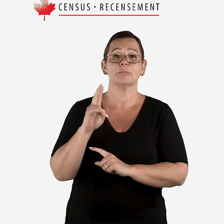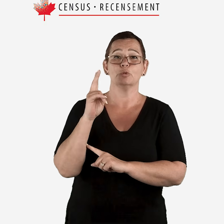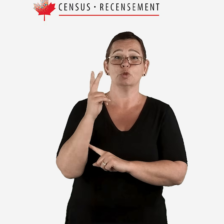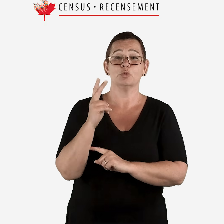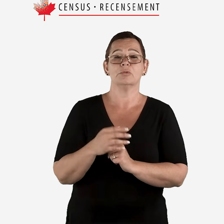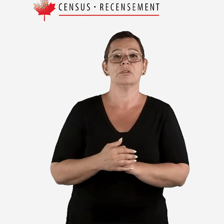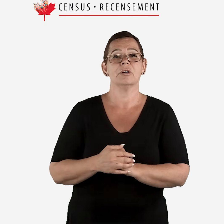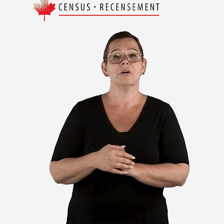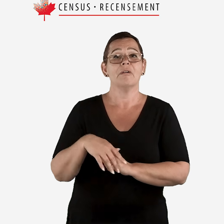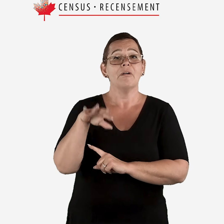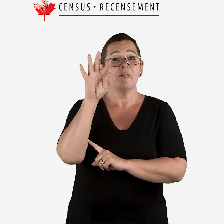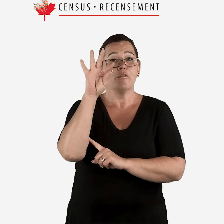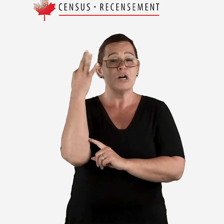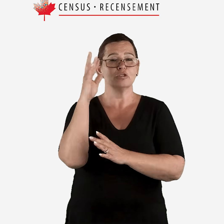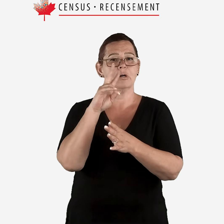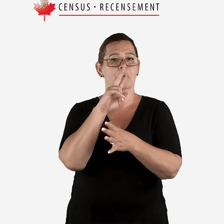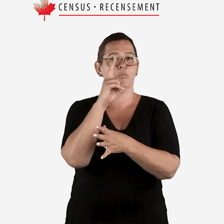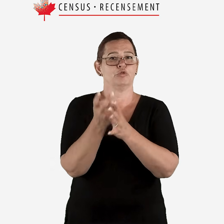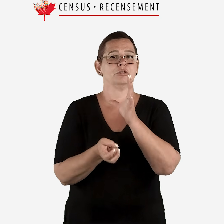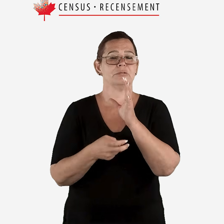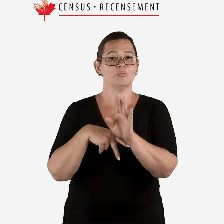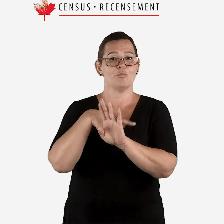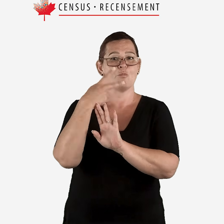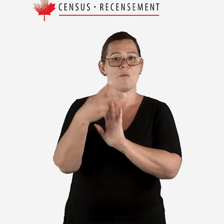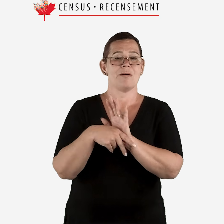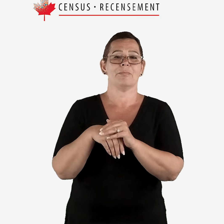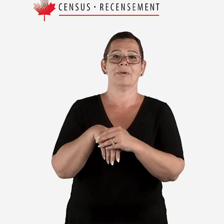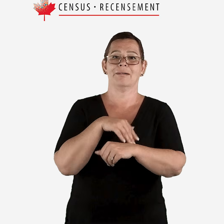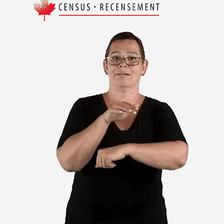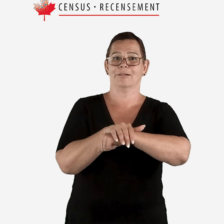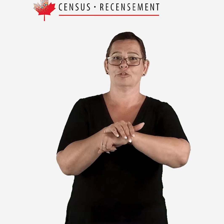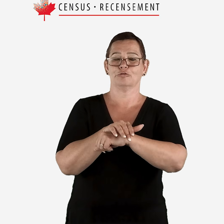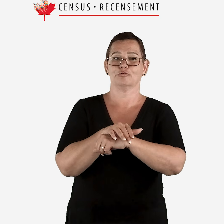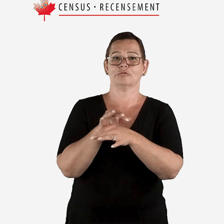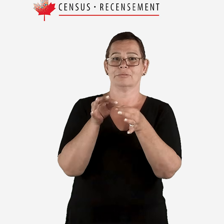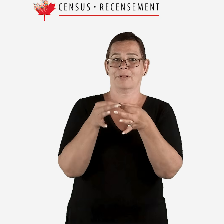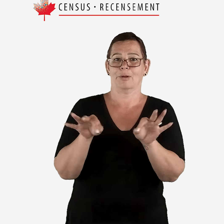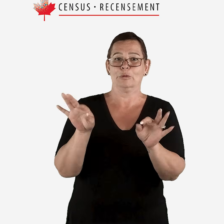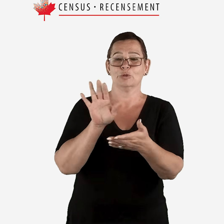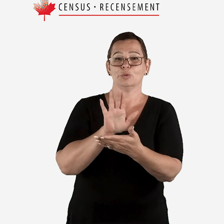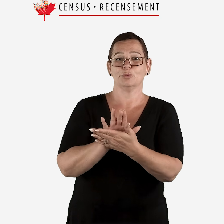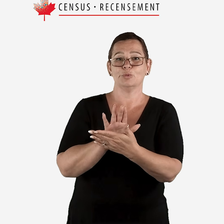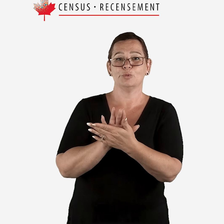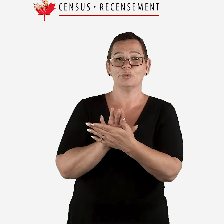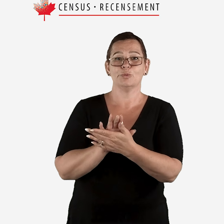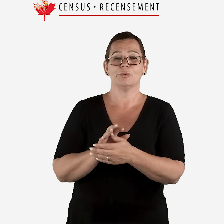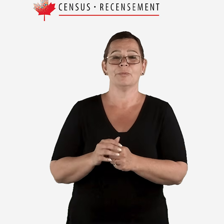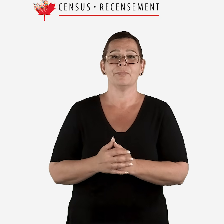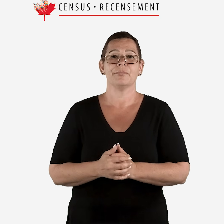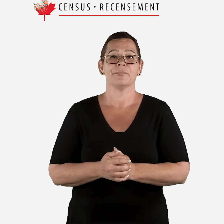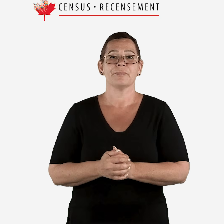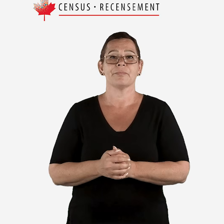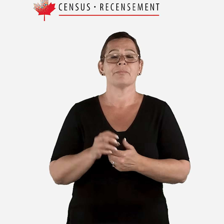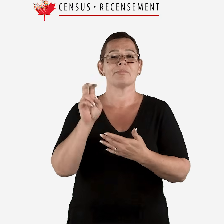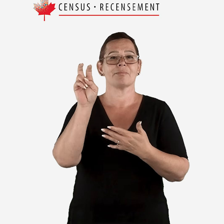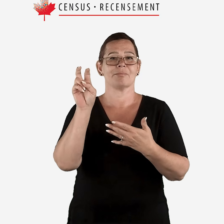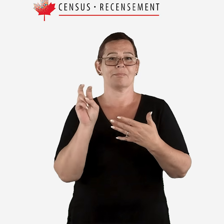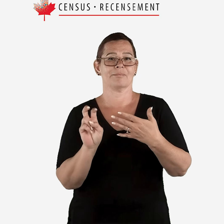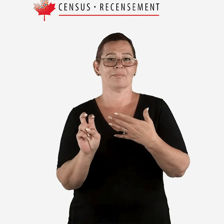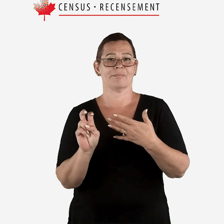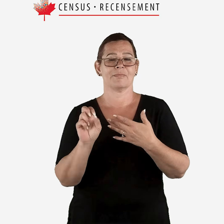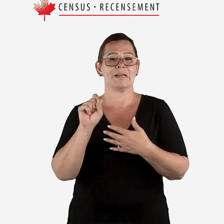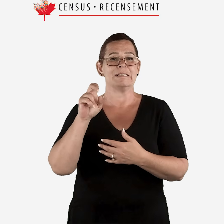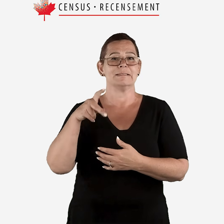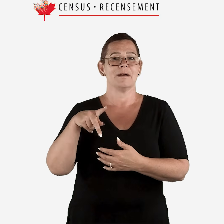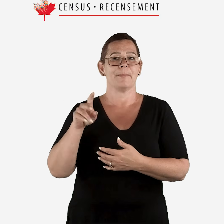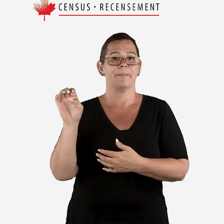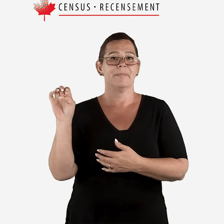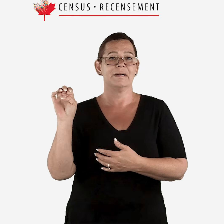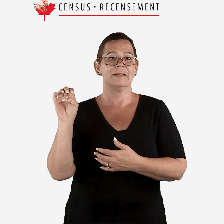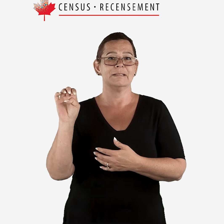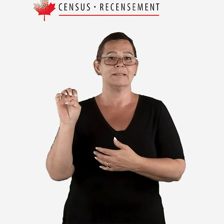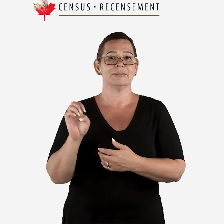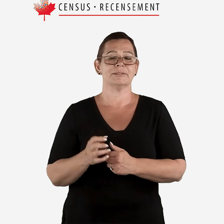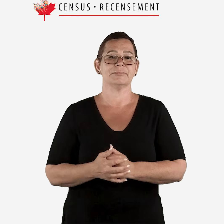Response option 2: A French immersion program in an English-language school. Go to Step E